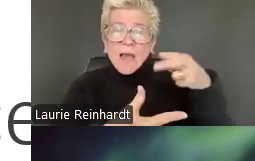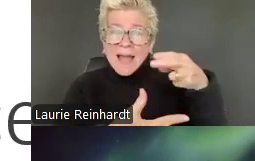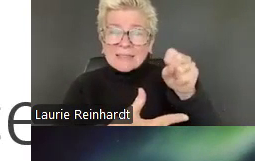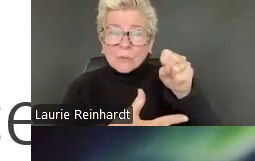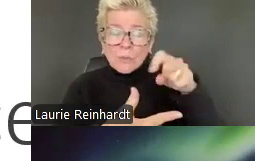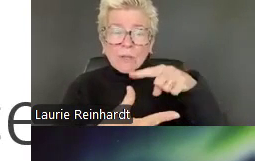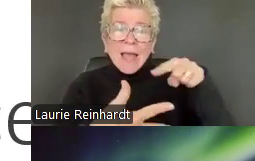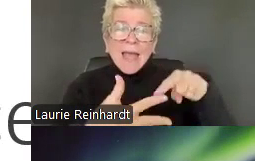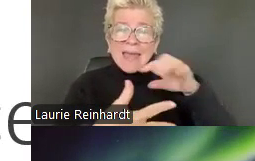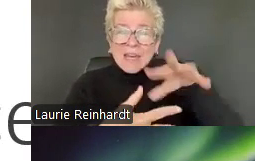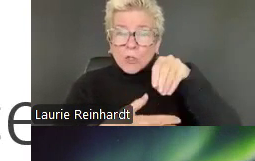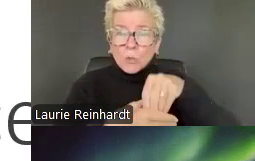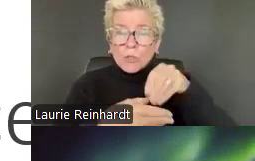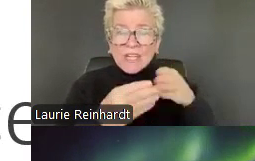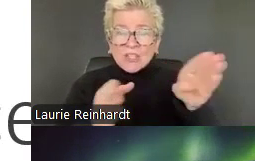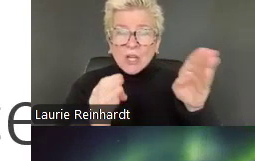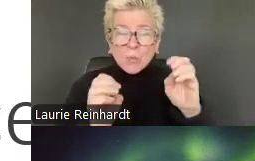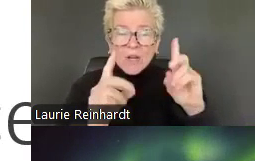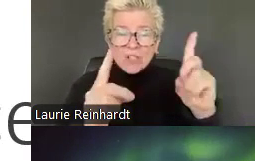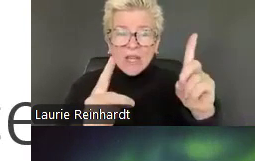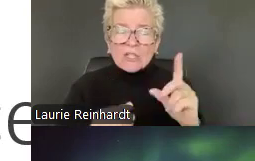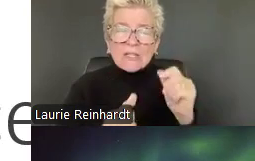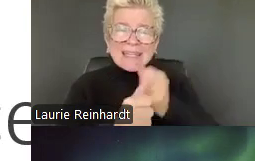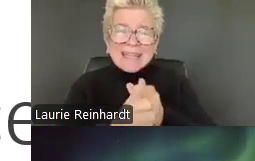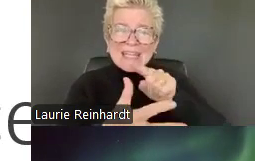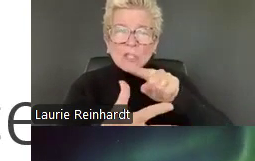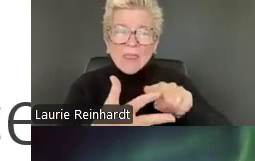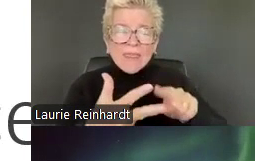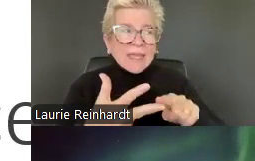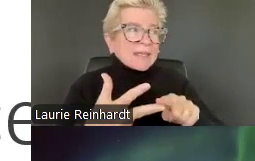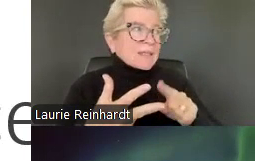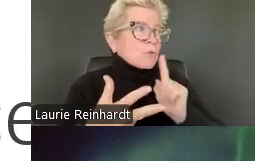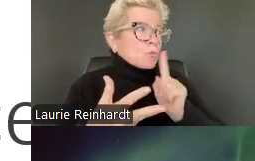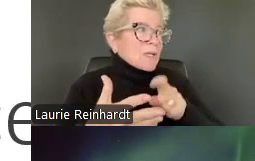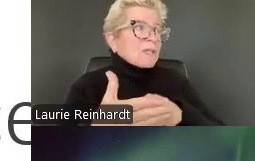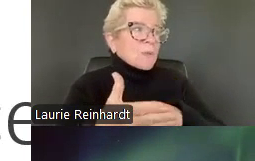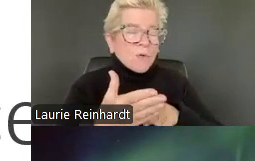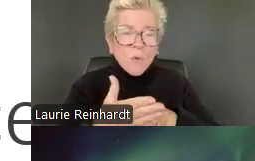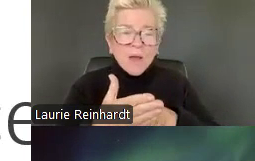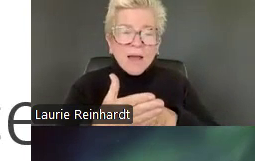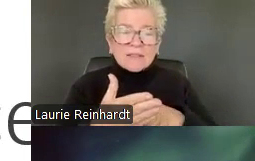general education. Each one of these really like require a student access and Al and